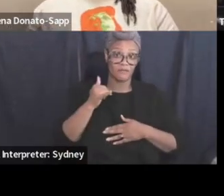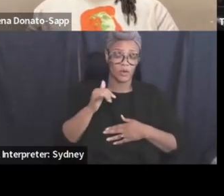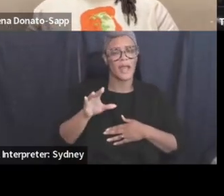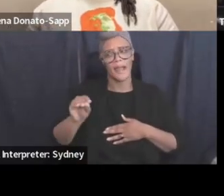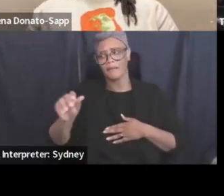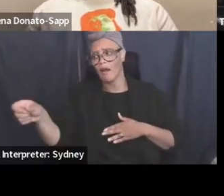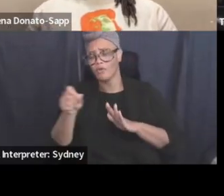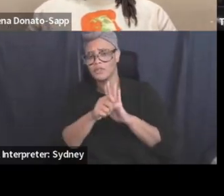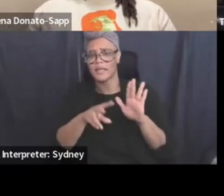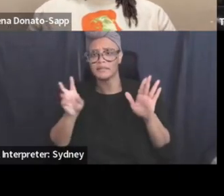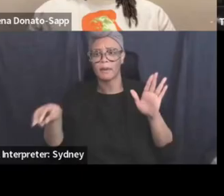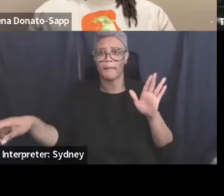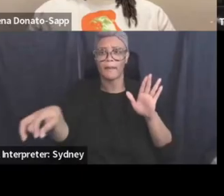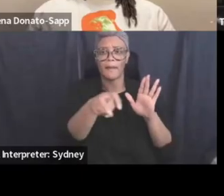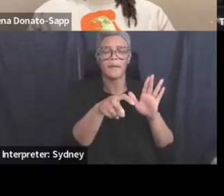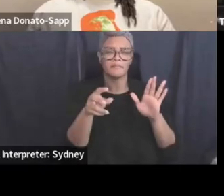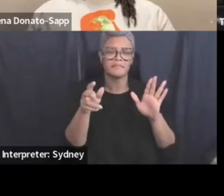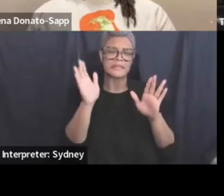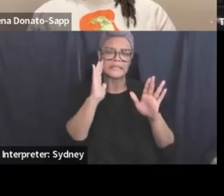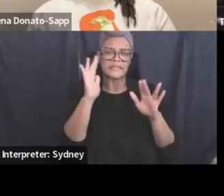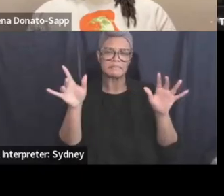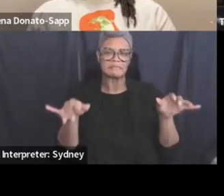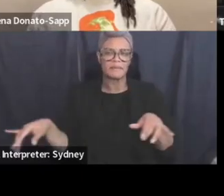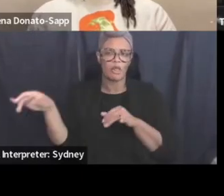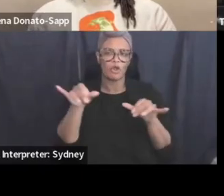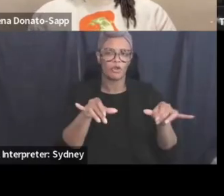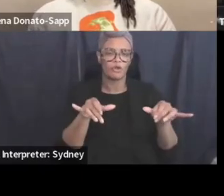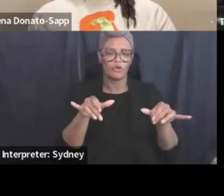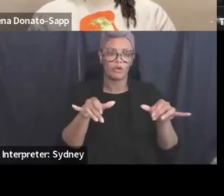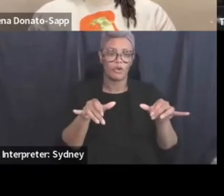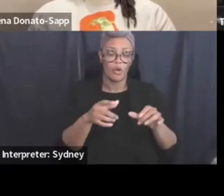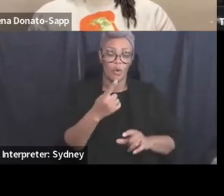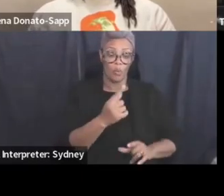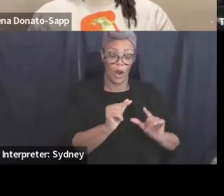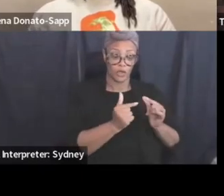similar thing where we think about one group of students that needs us more than the other.